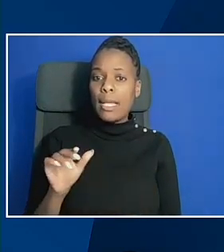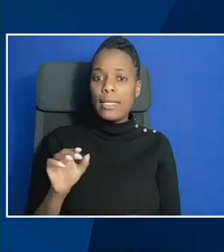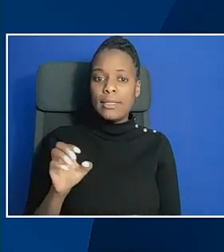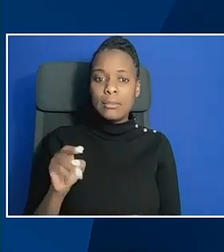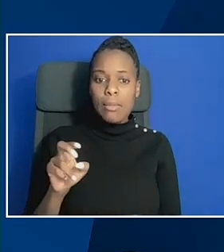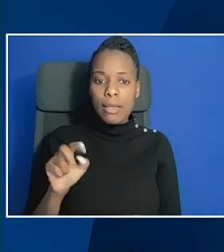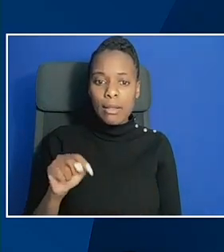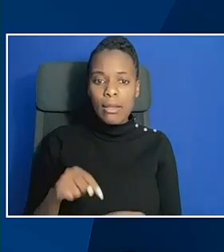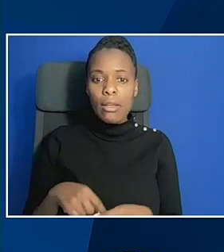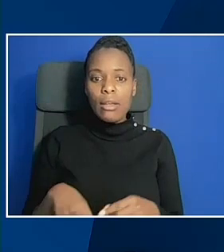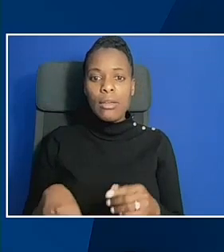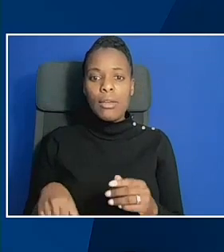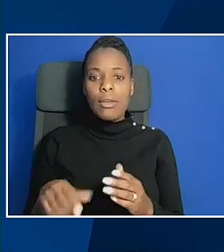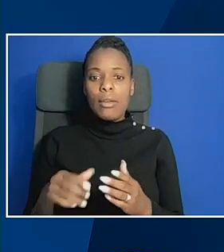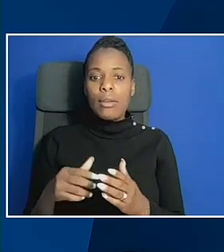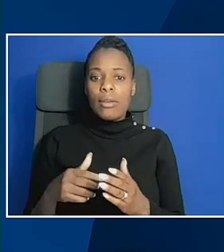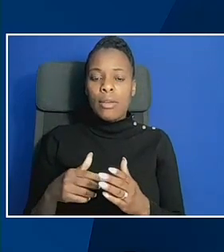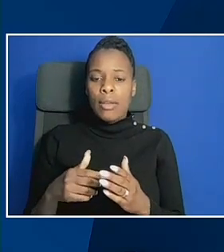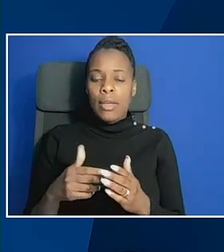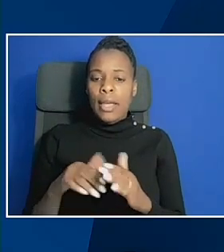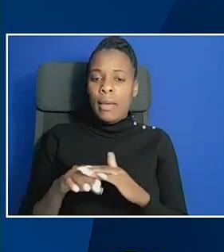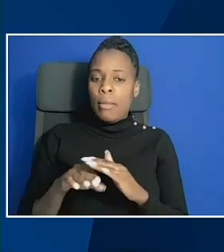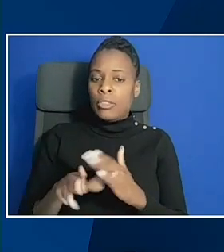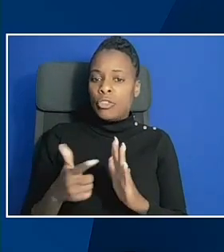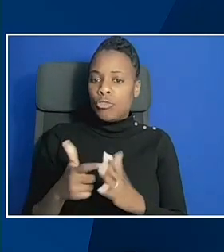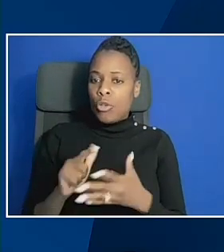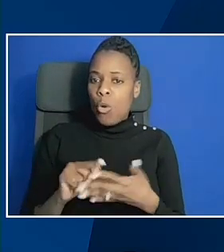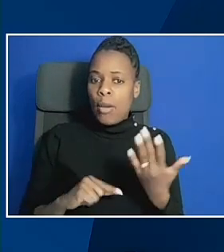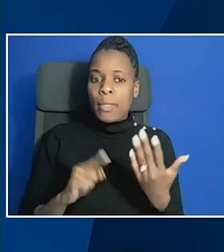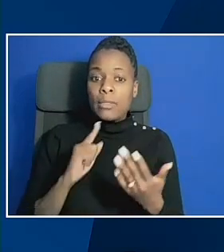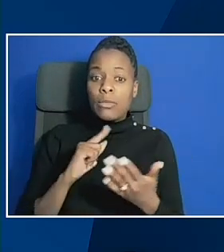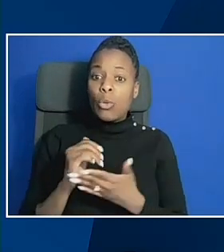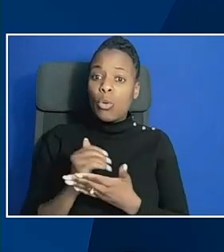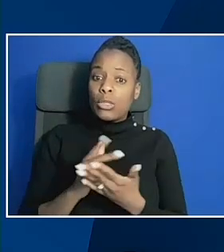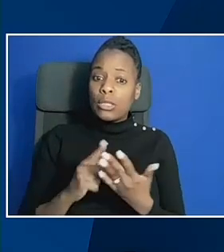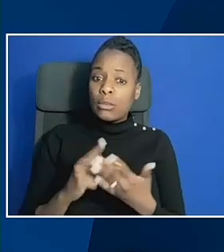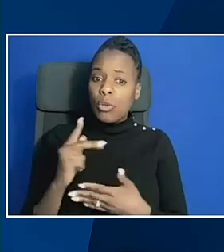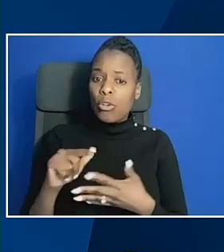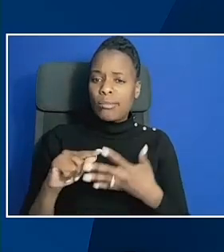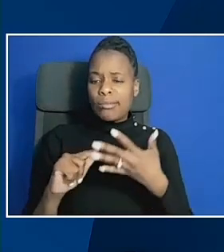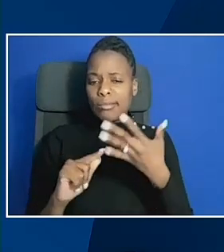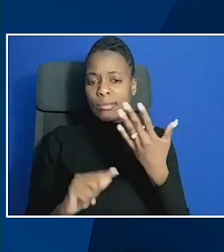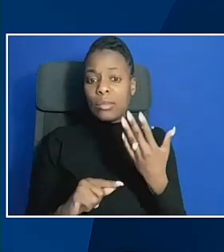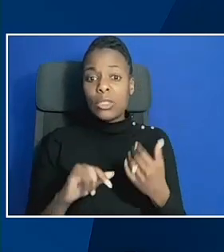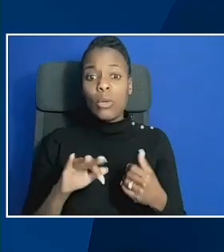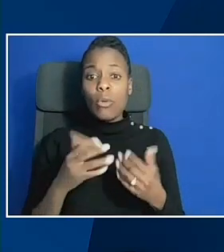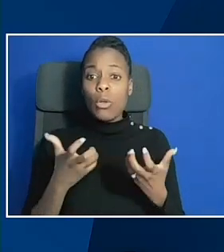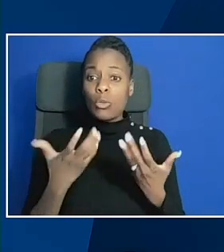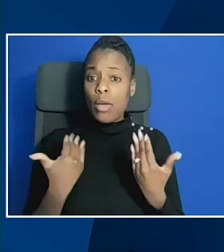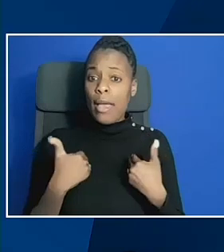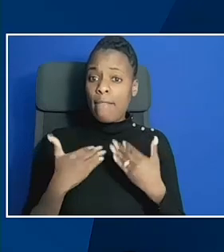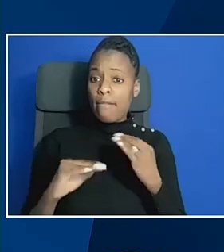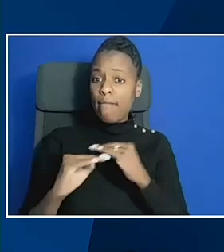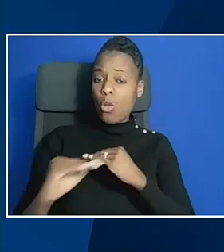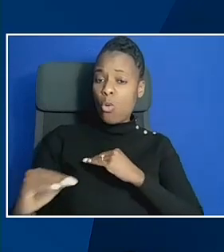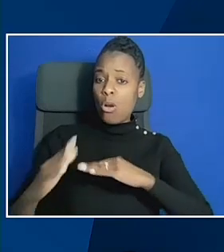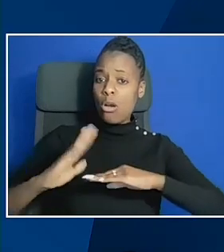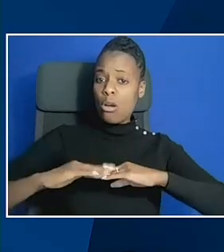goal was to really, build a better floor, for reciprocity agreements, let's be specific about in what areas there is the